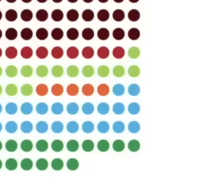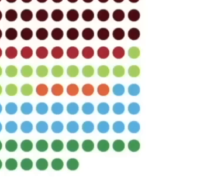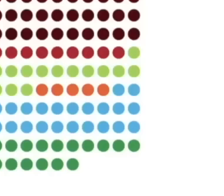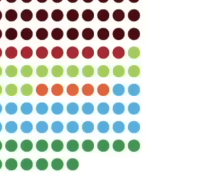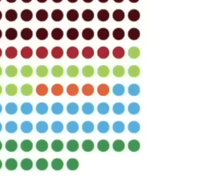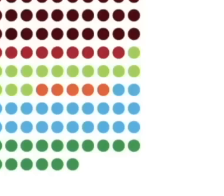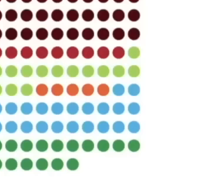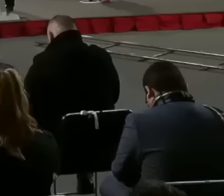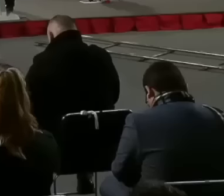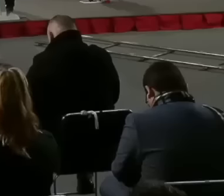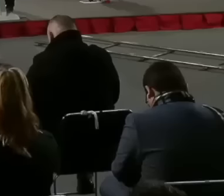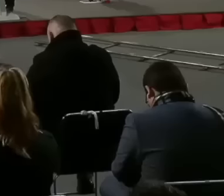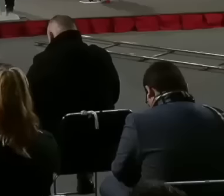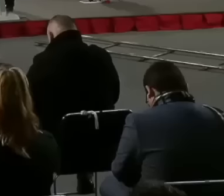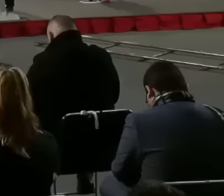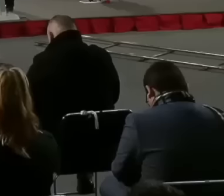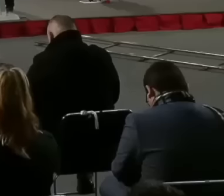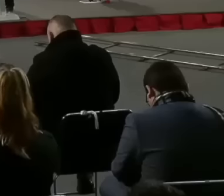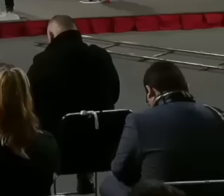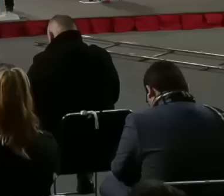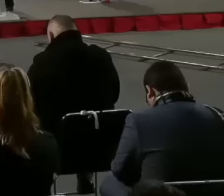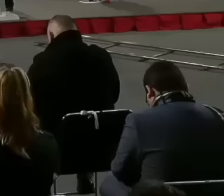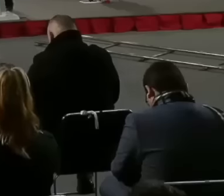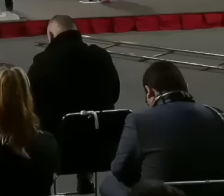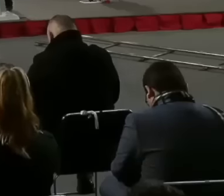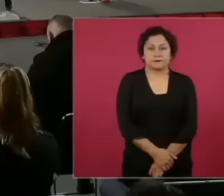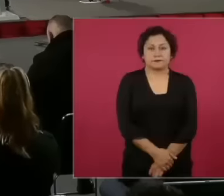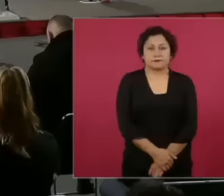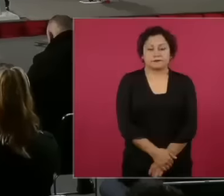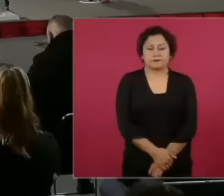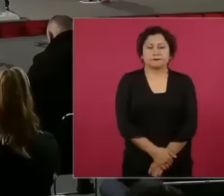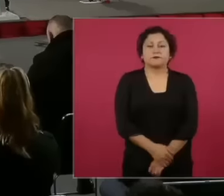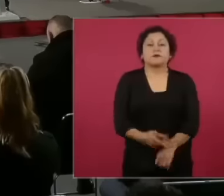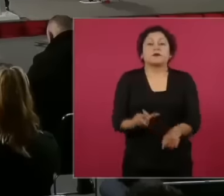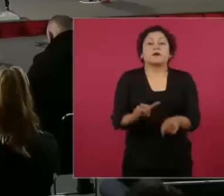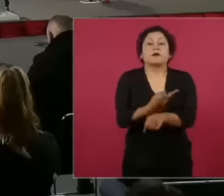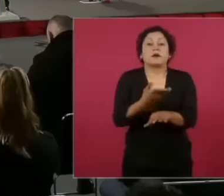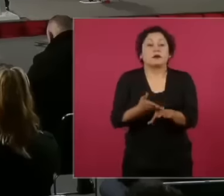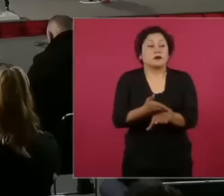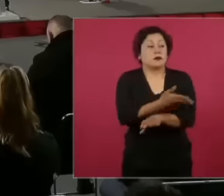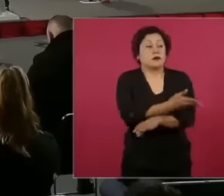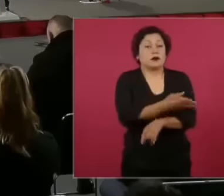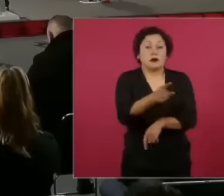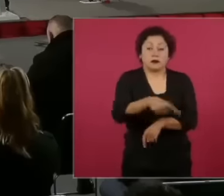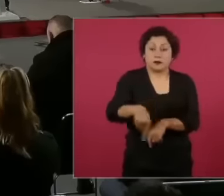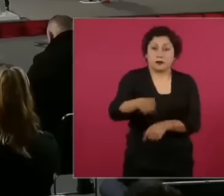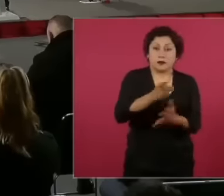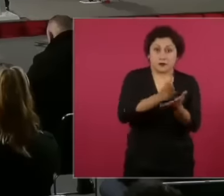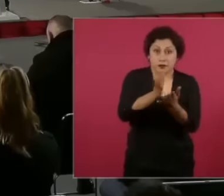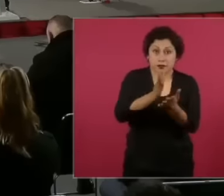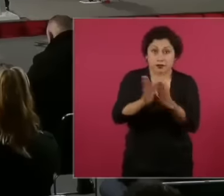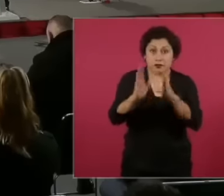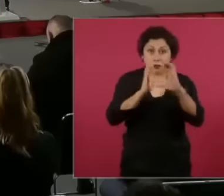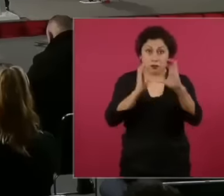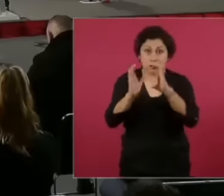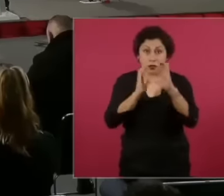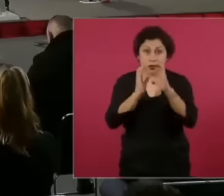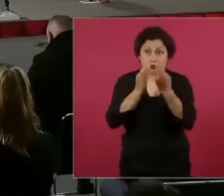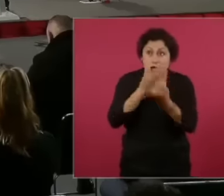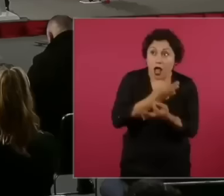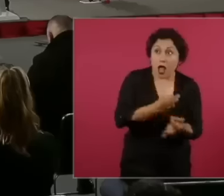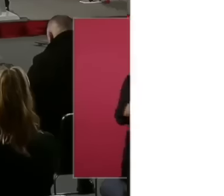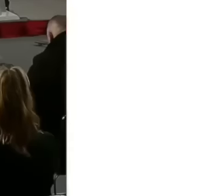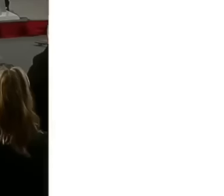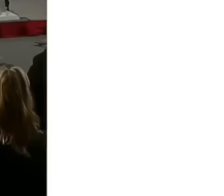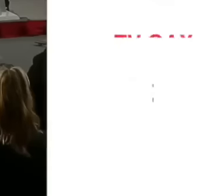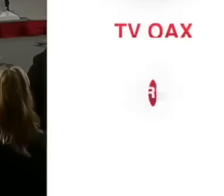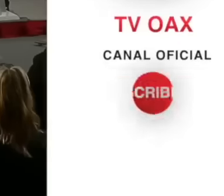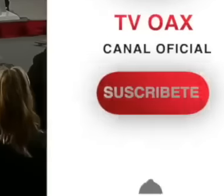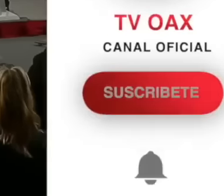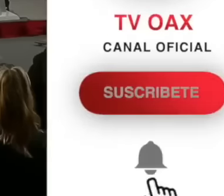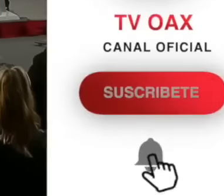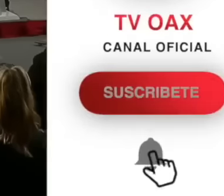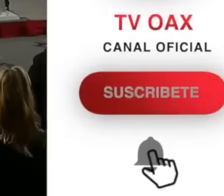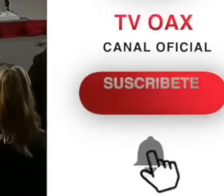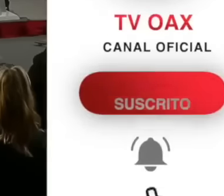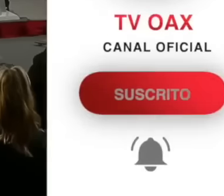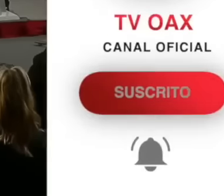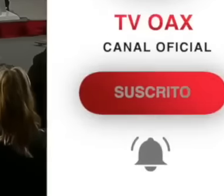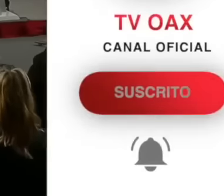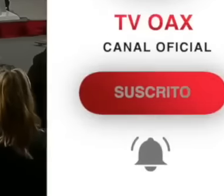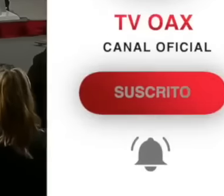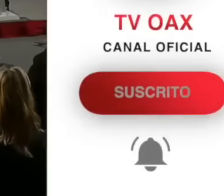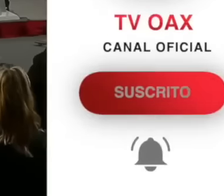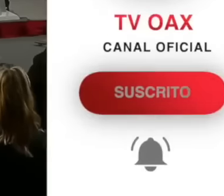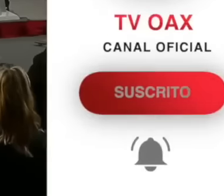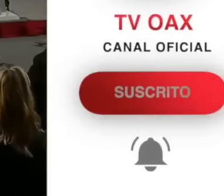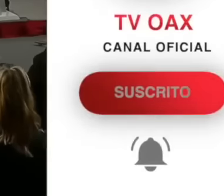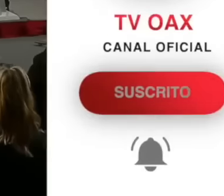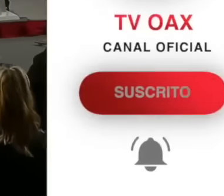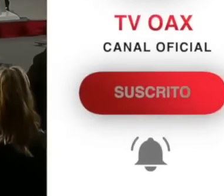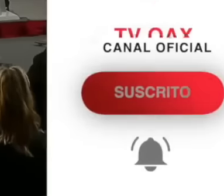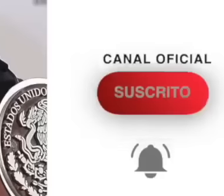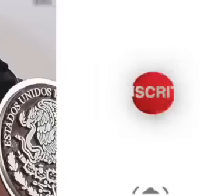, but it was the exception, not the rule, everyone was